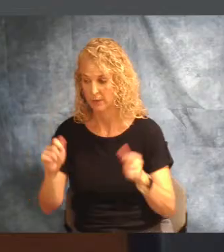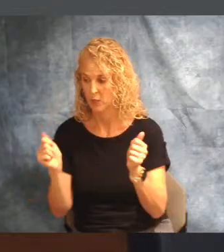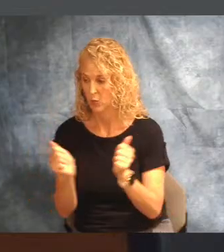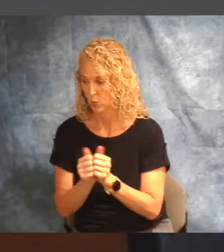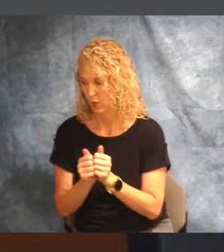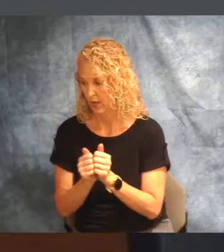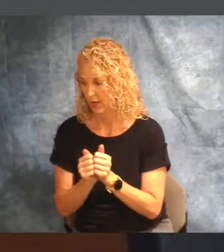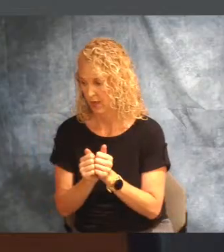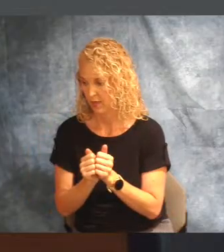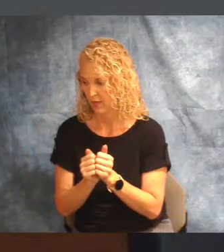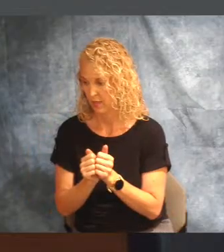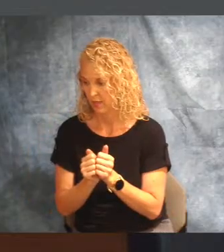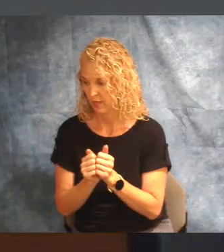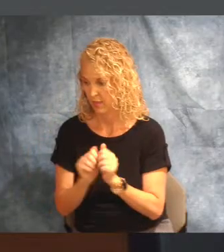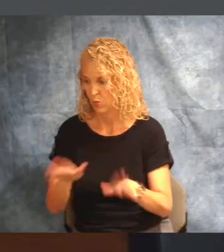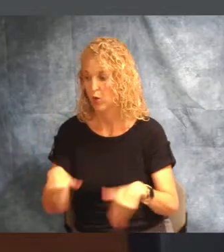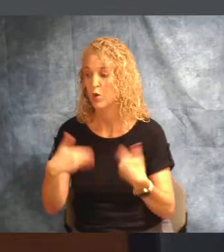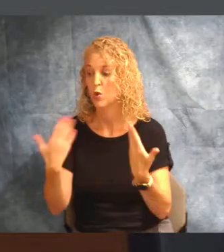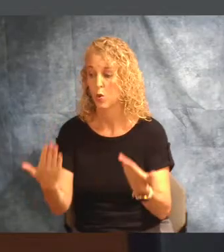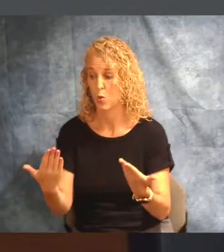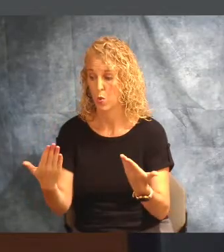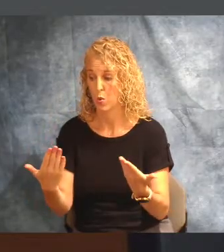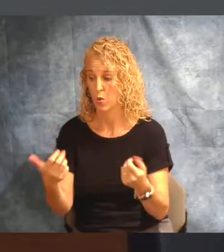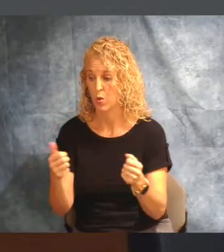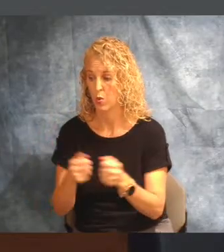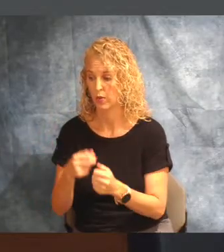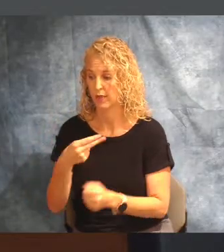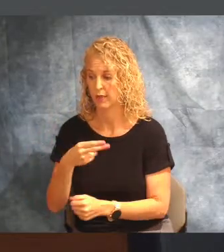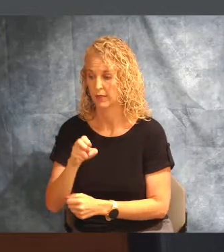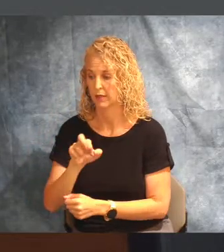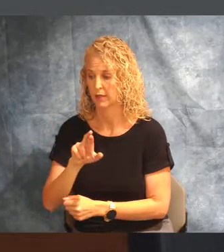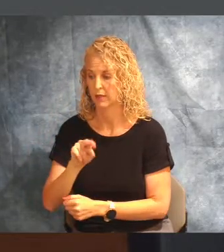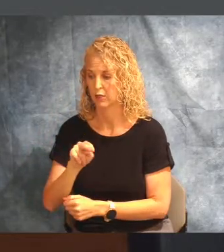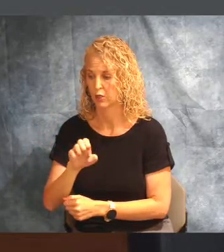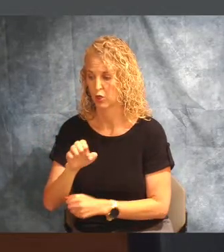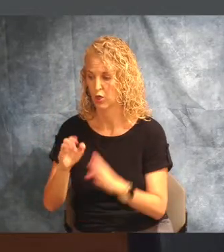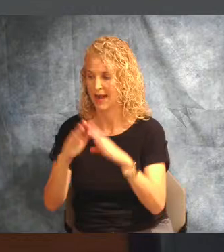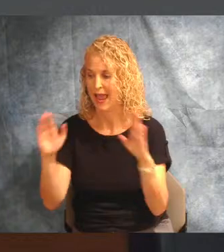with is a renewal of a single source agreement with Hearnhouse for independent living services.